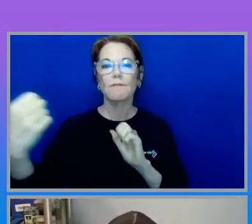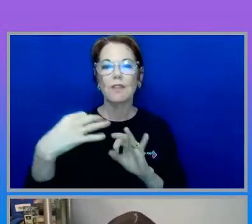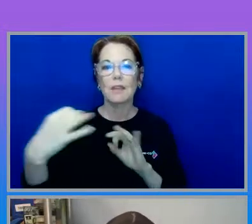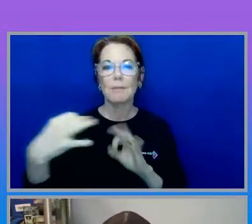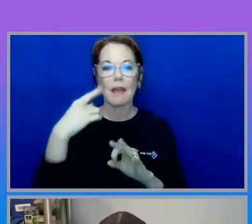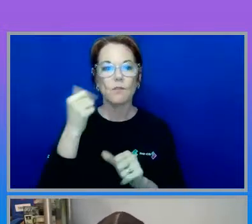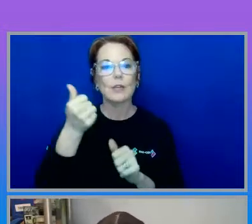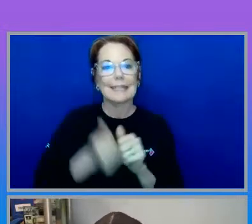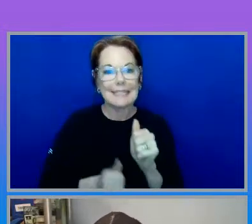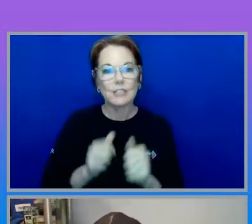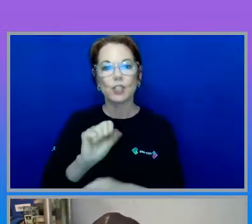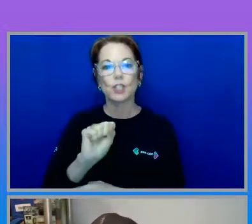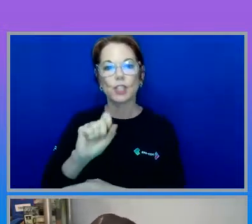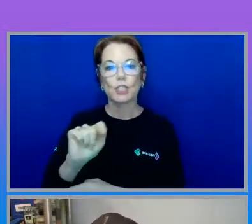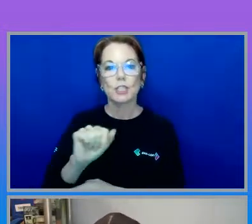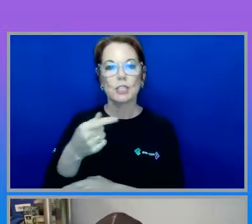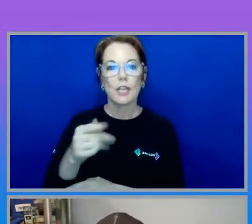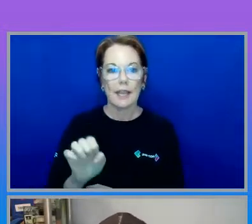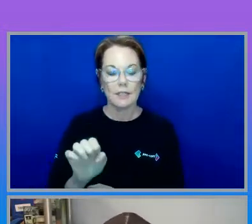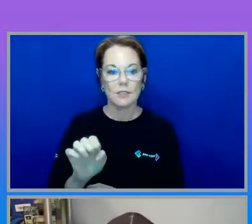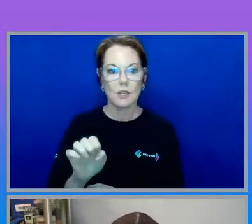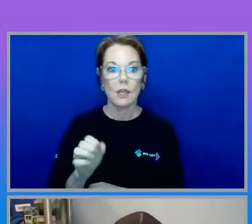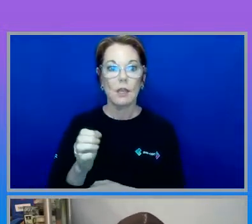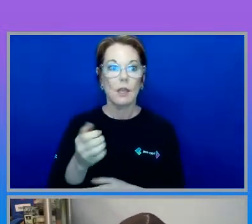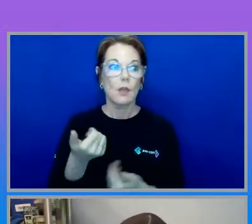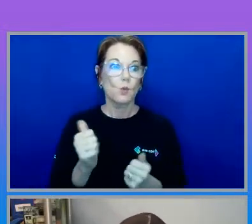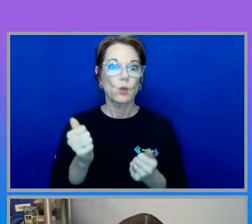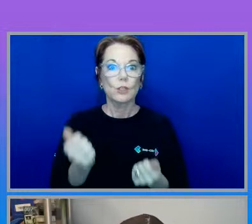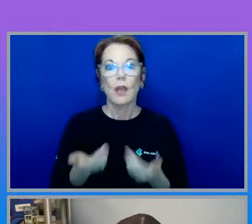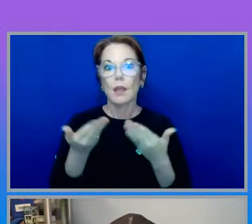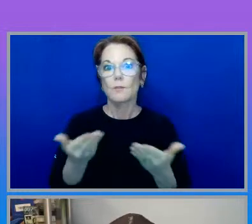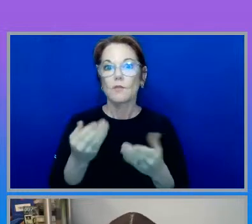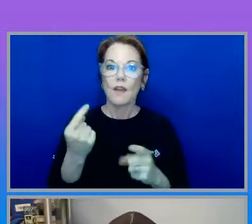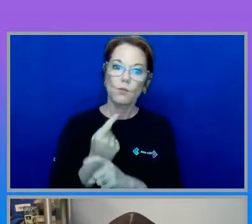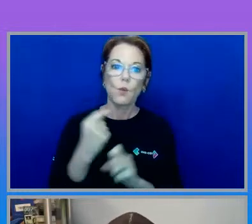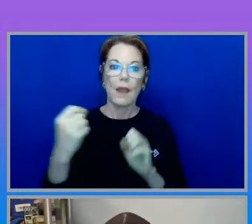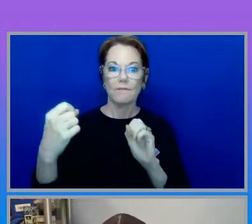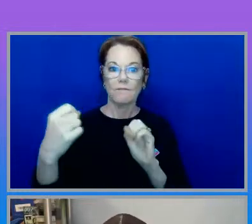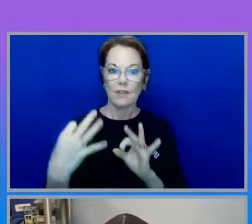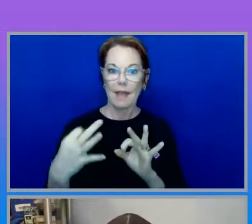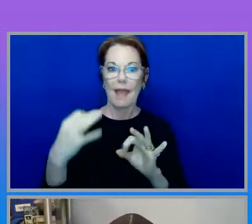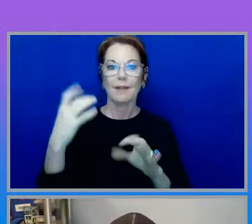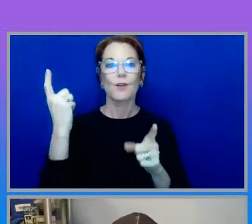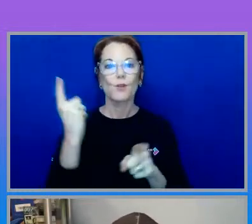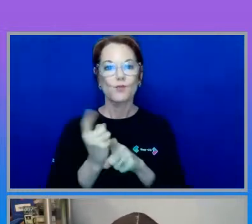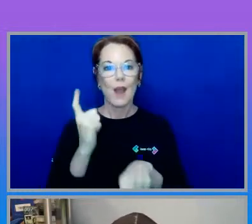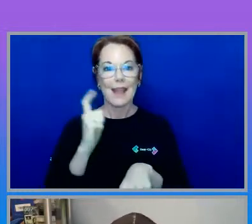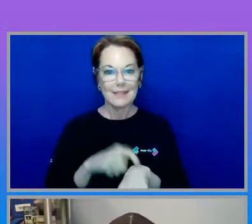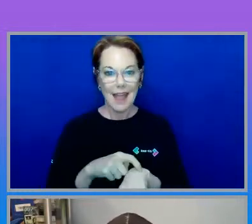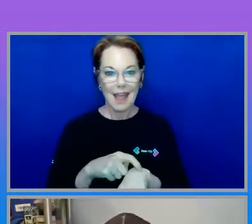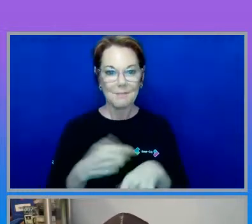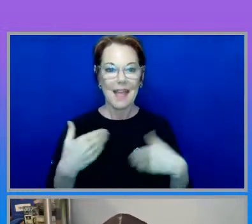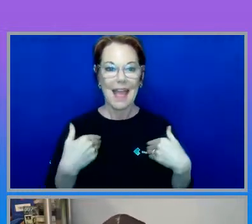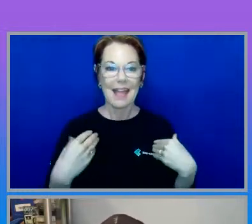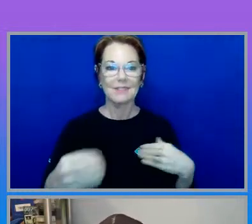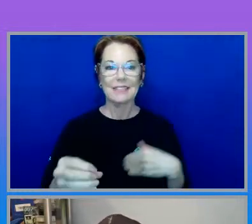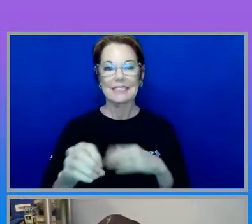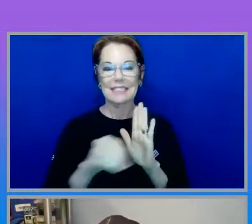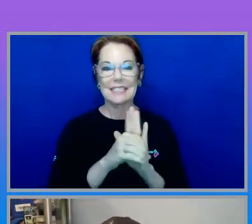development workflow? We try to provide the right feedback at the right time and our results